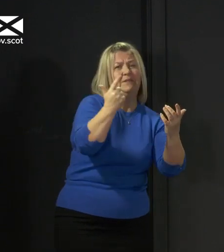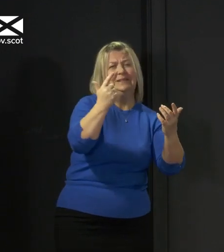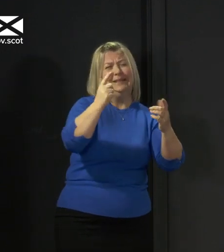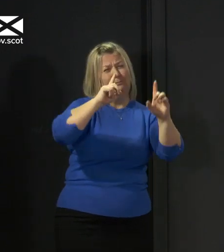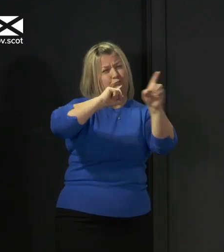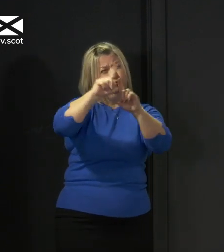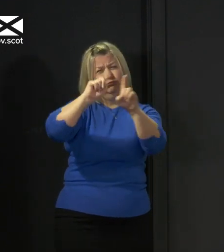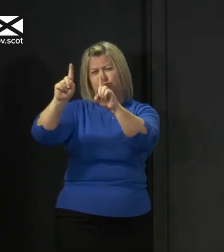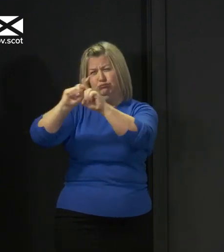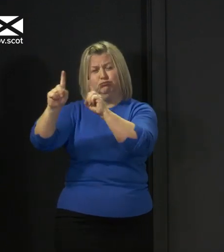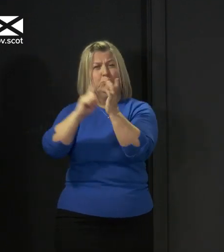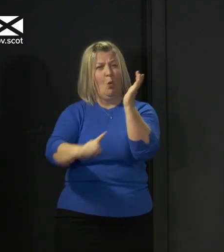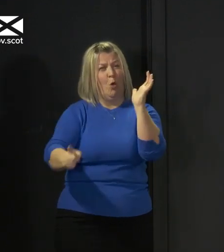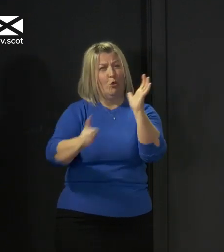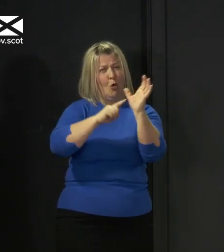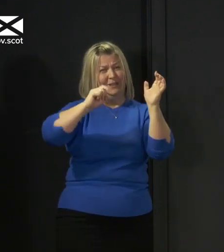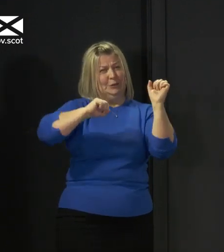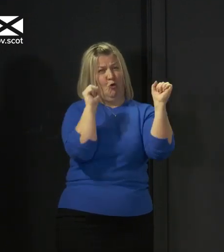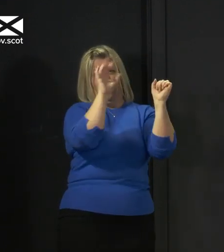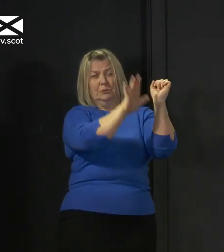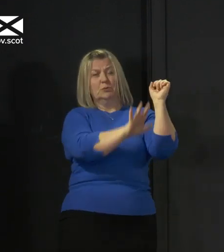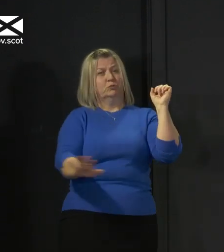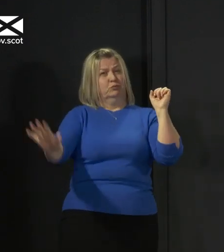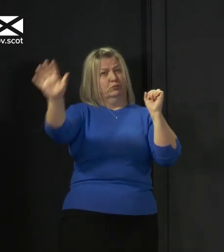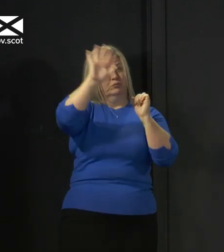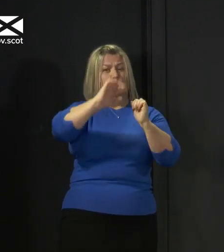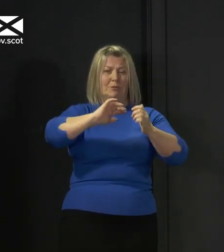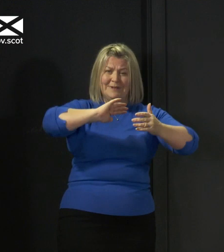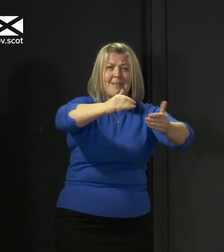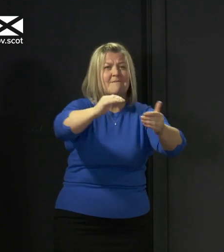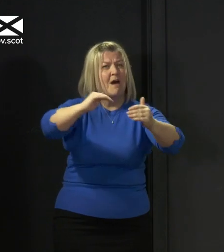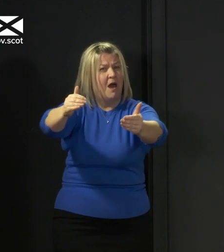delivery will supply food to people in need that will do them for seven days